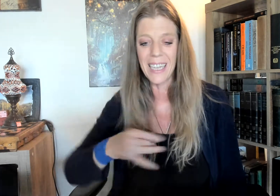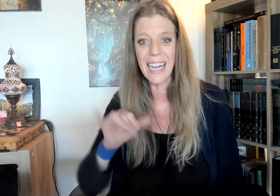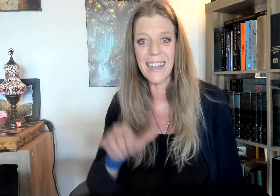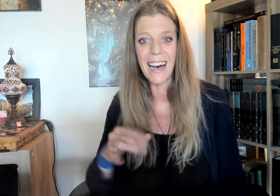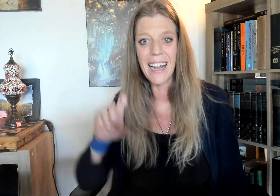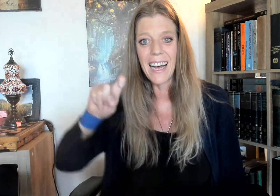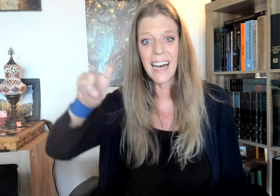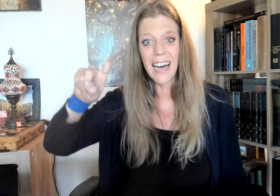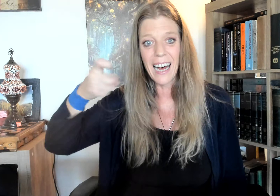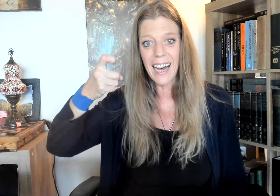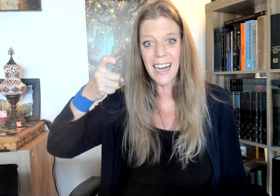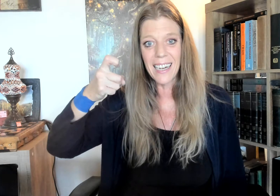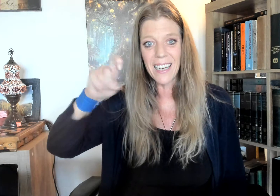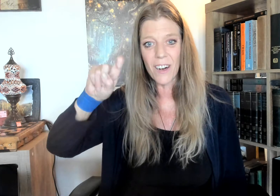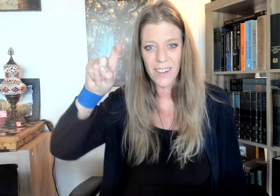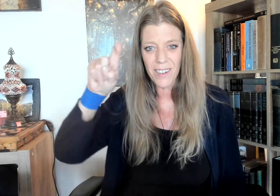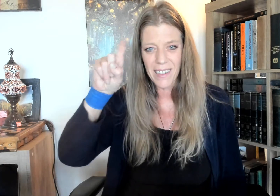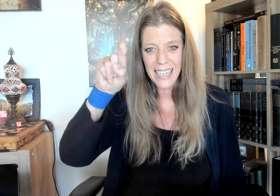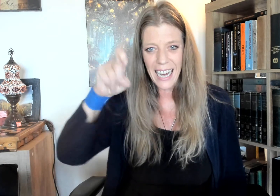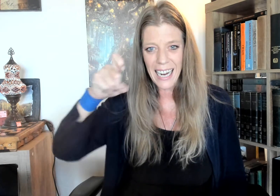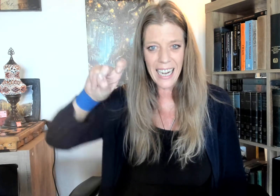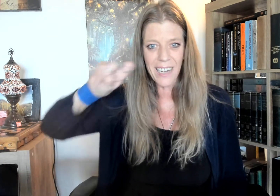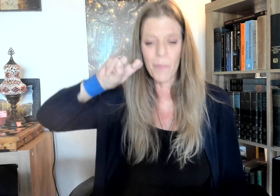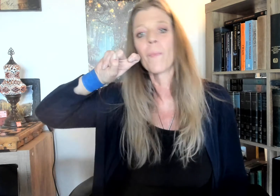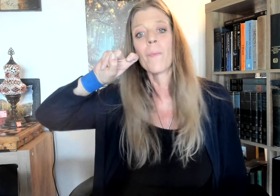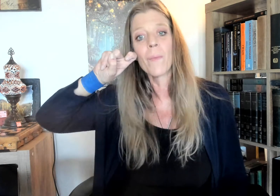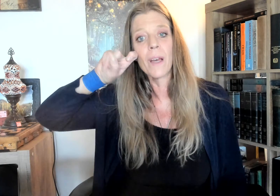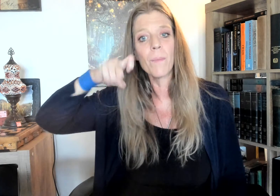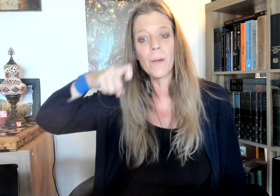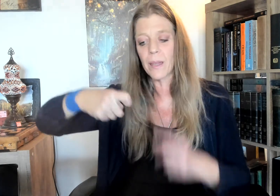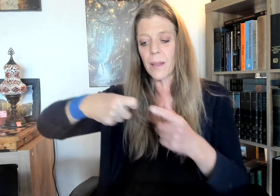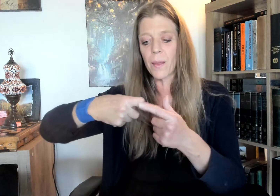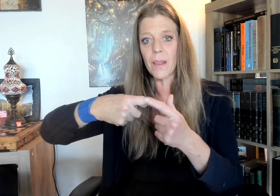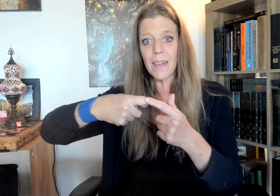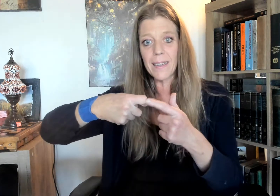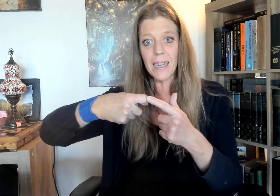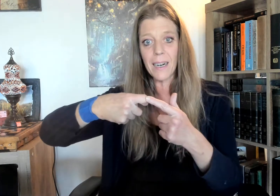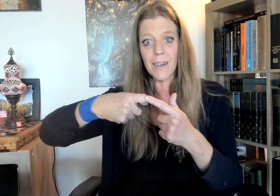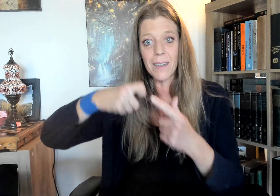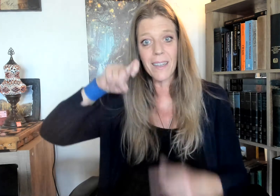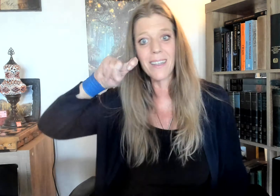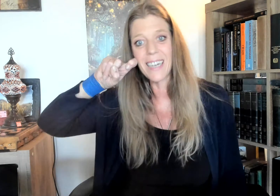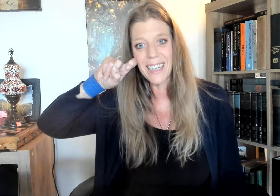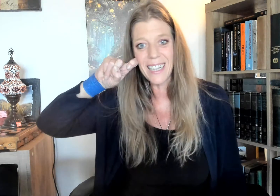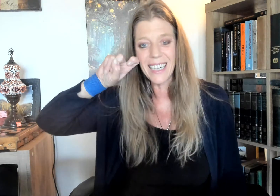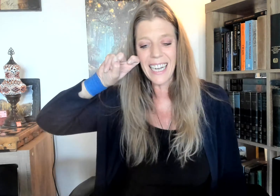Like that. Uh, curled real tight here. Put this knuckle on your cheek.